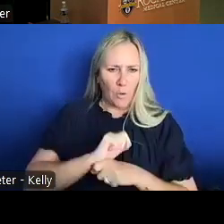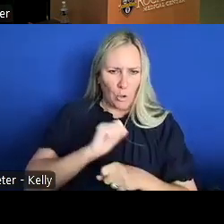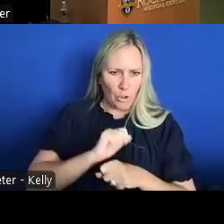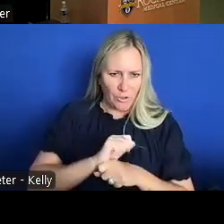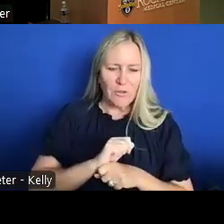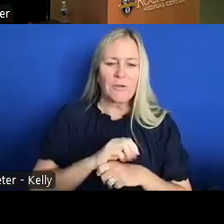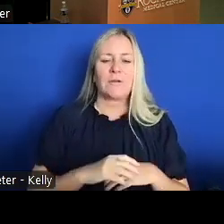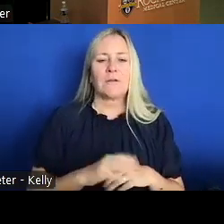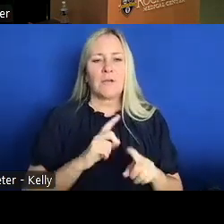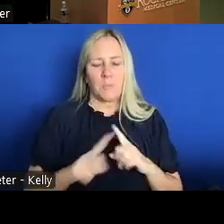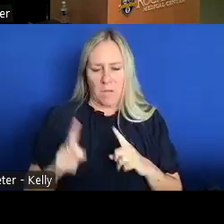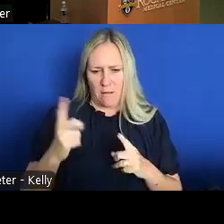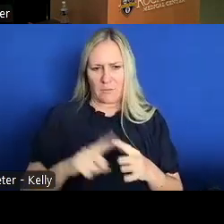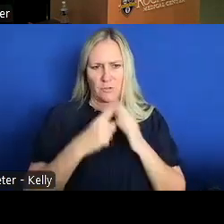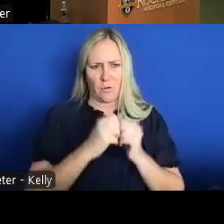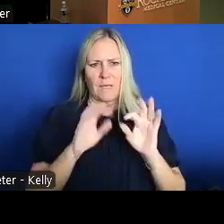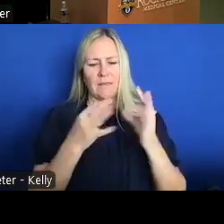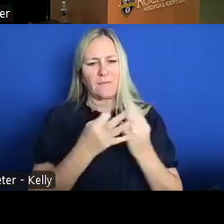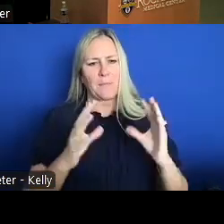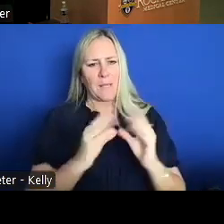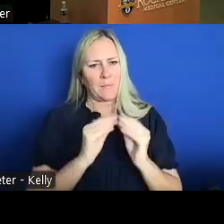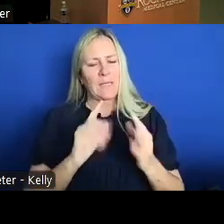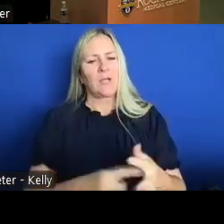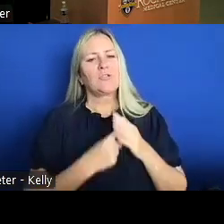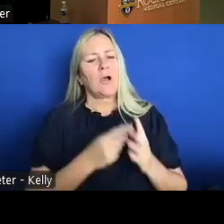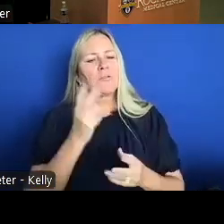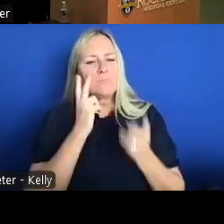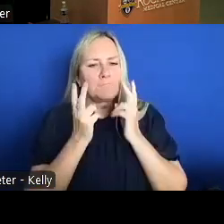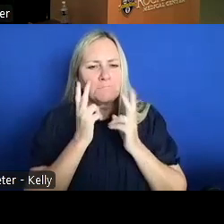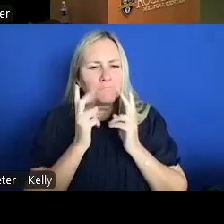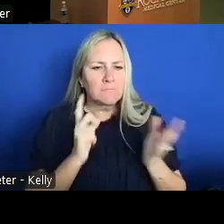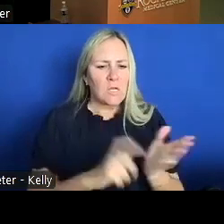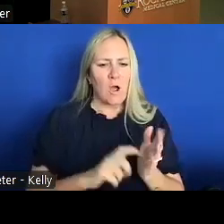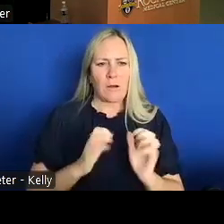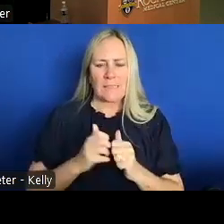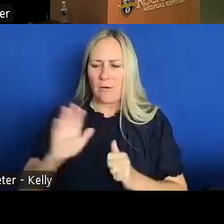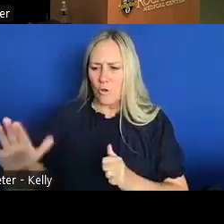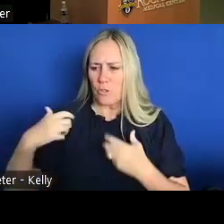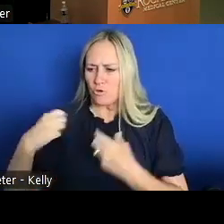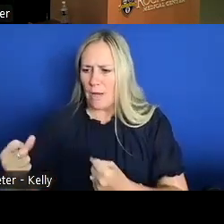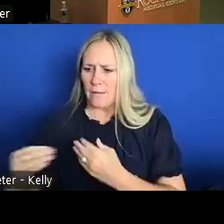they start to see how they draw strength from each other that others have been like them I'm not